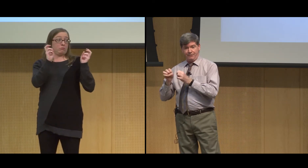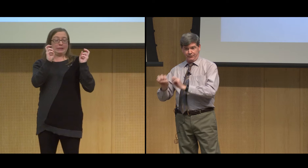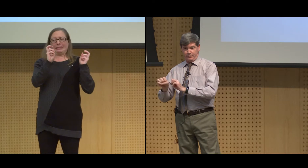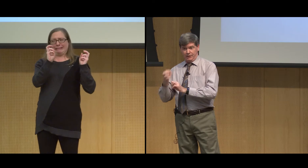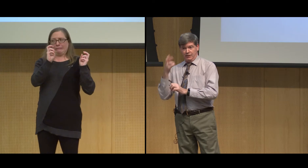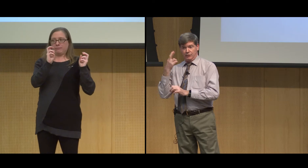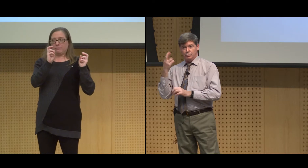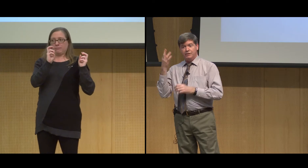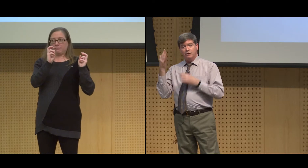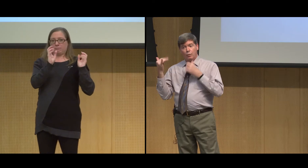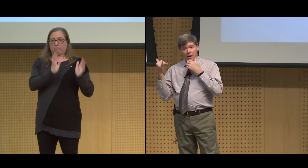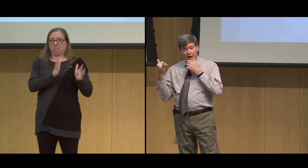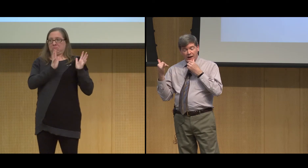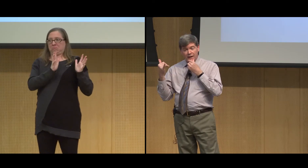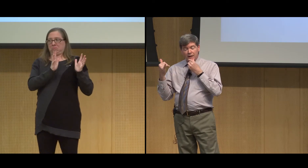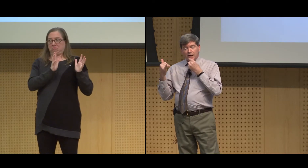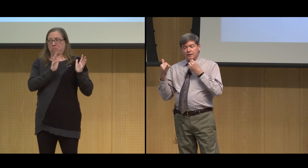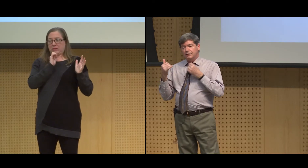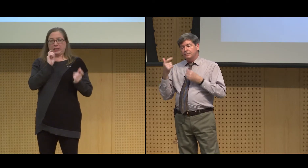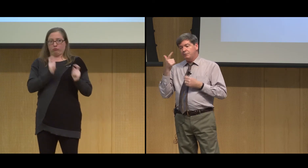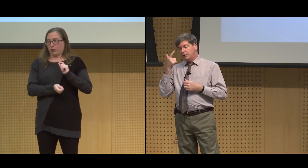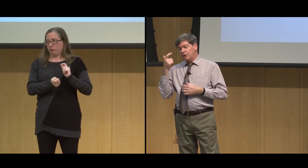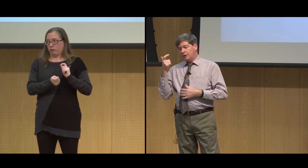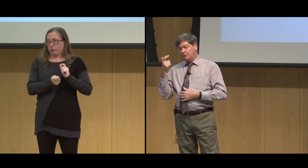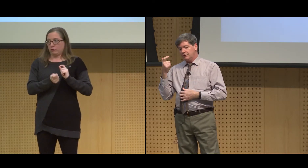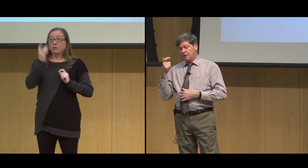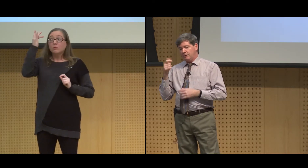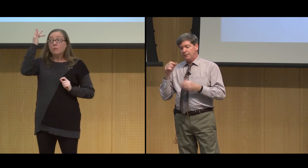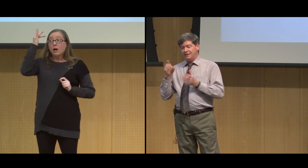And the reason why is because my dissertation